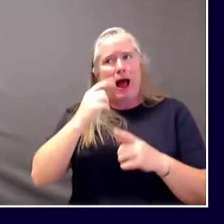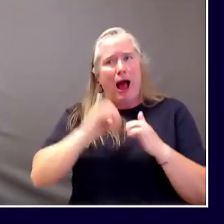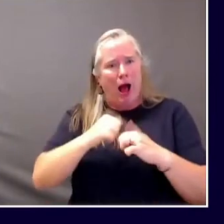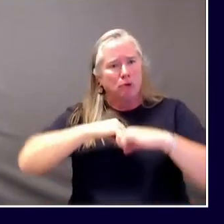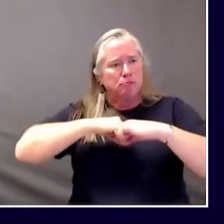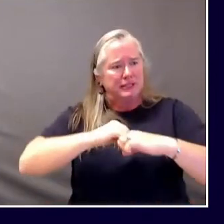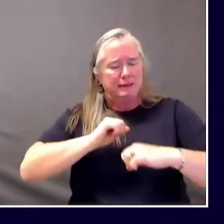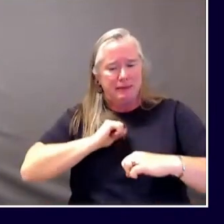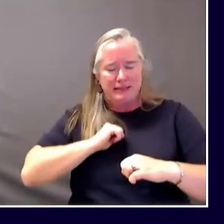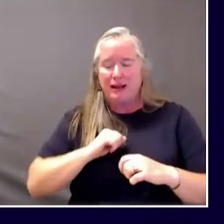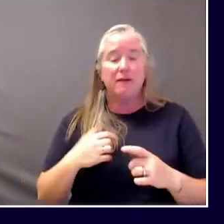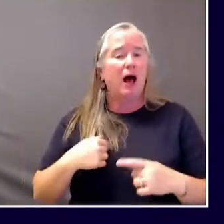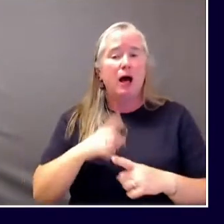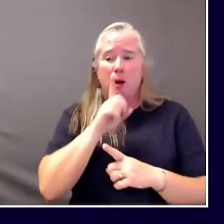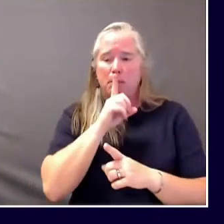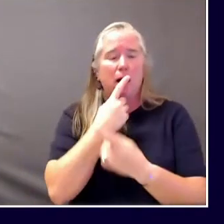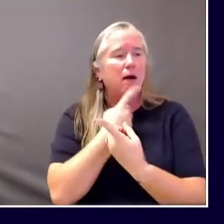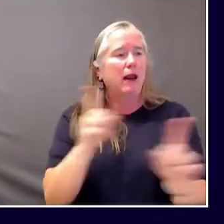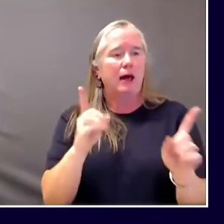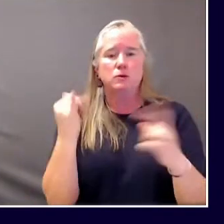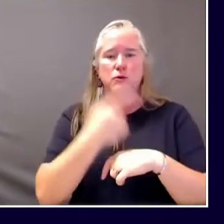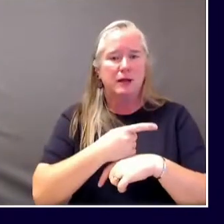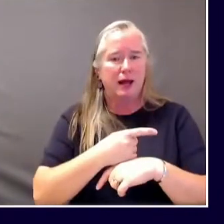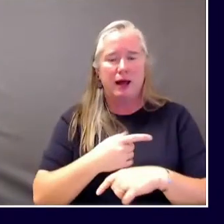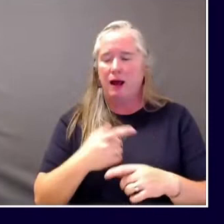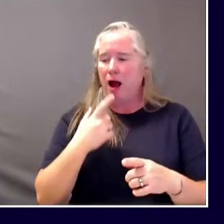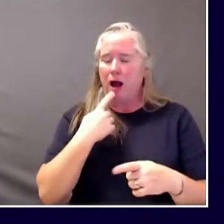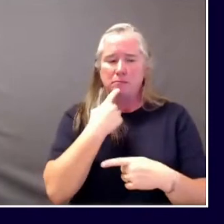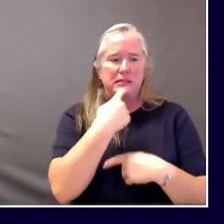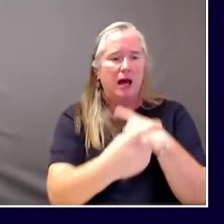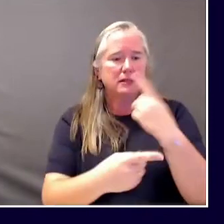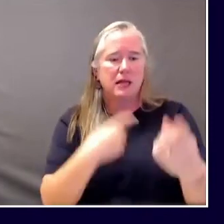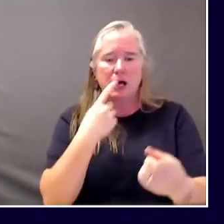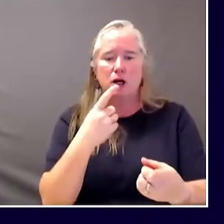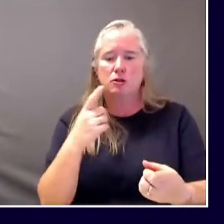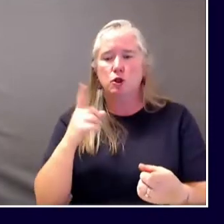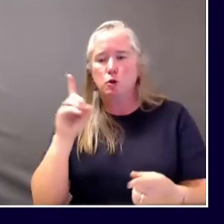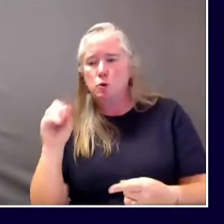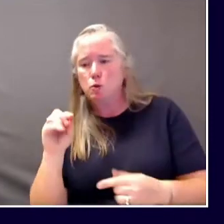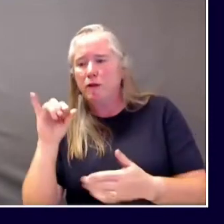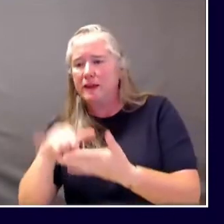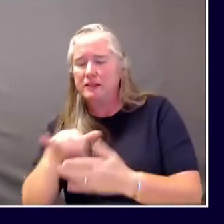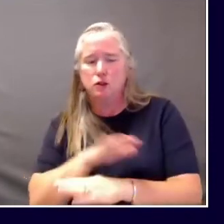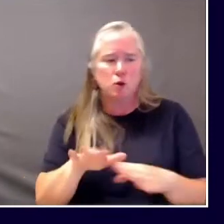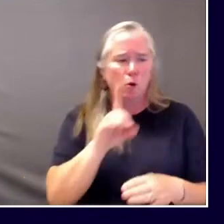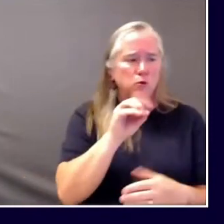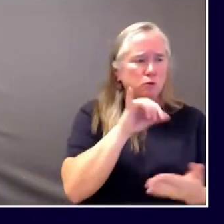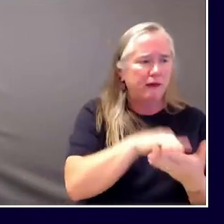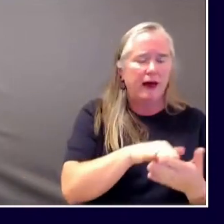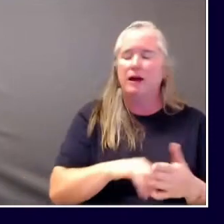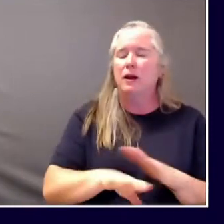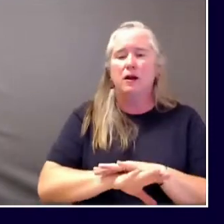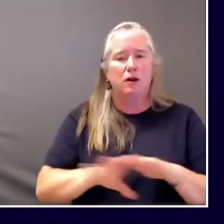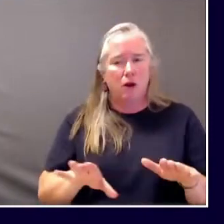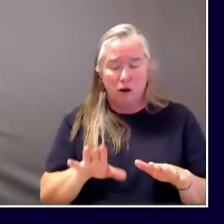order today not about rebel mind telling people when they can or